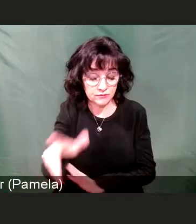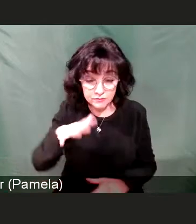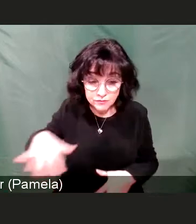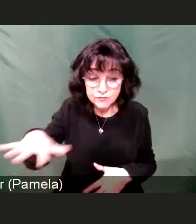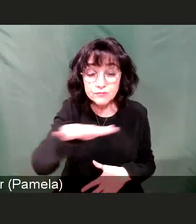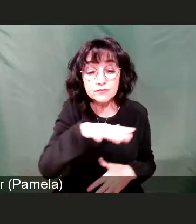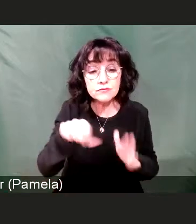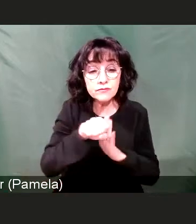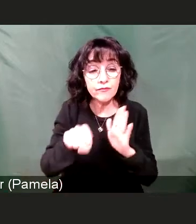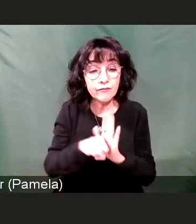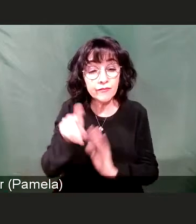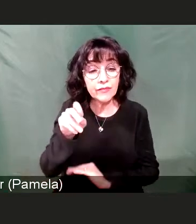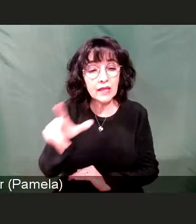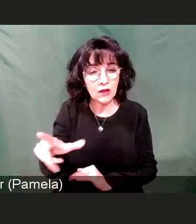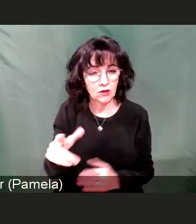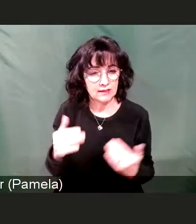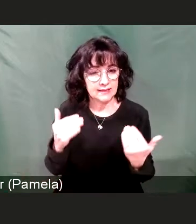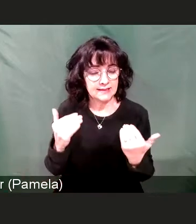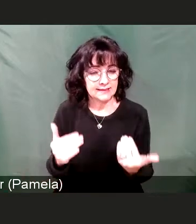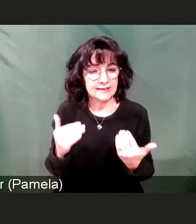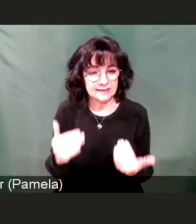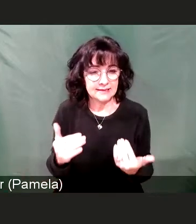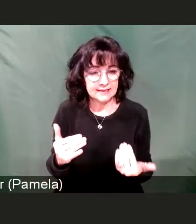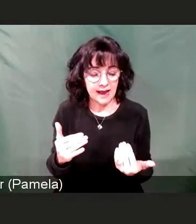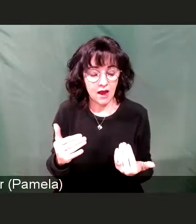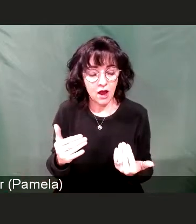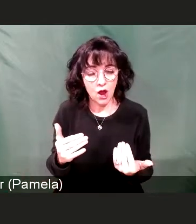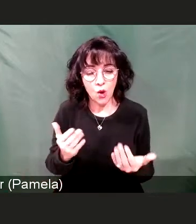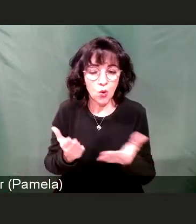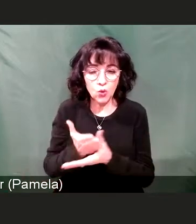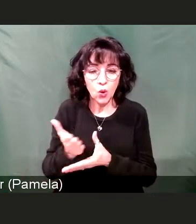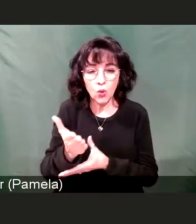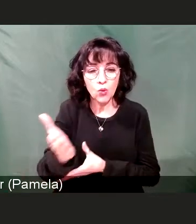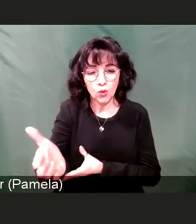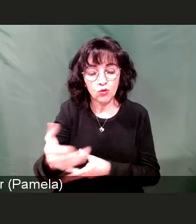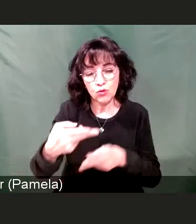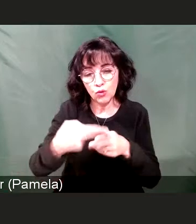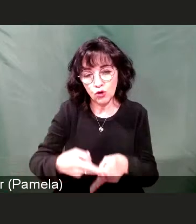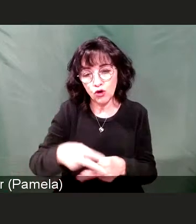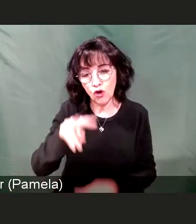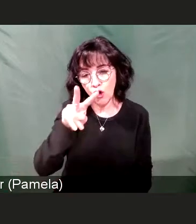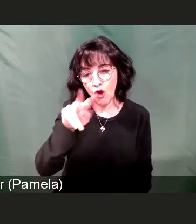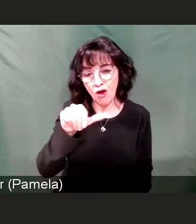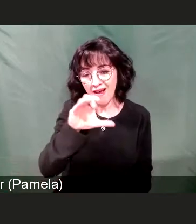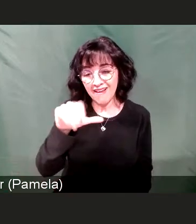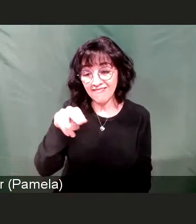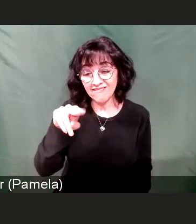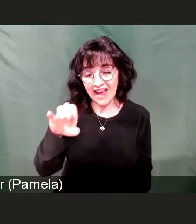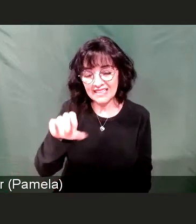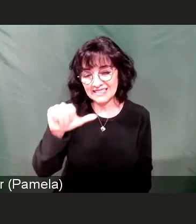a vaccine allocation phased process. And that's a really fancy term for just saying